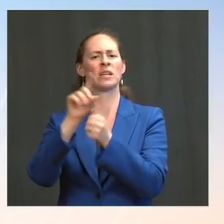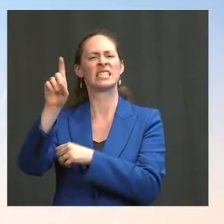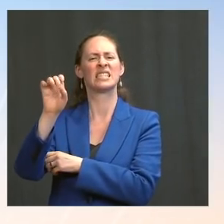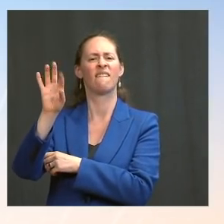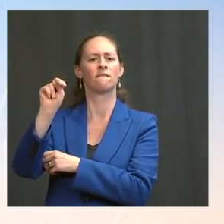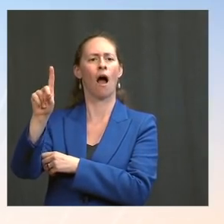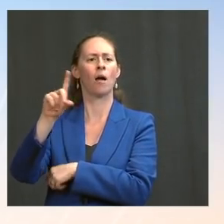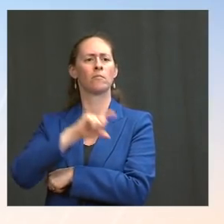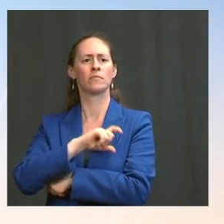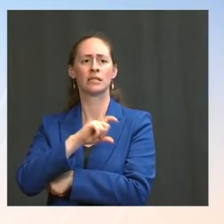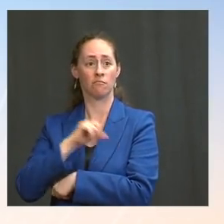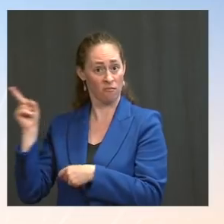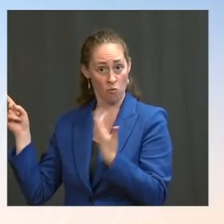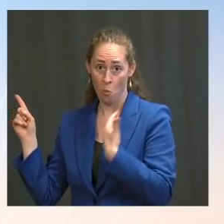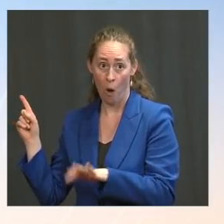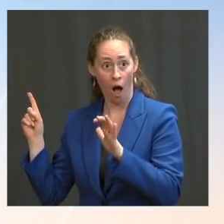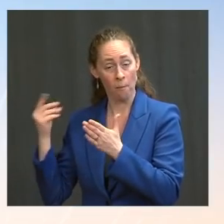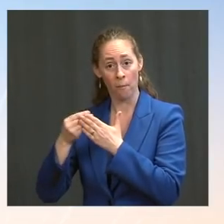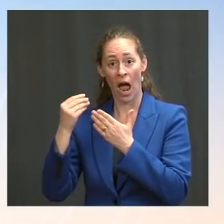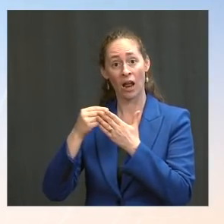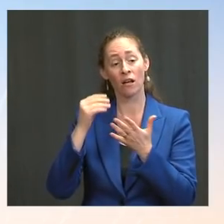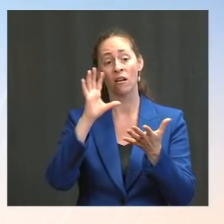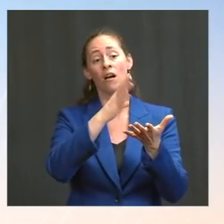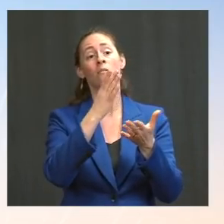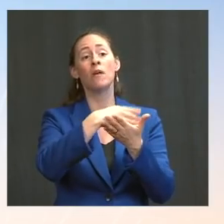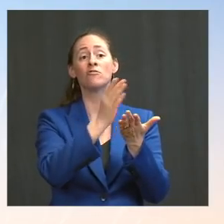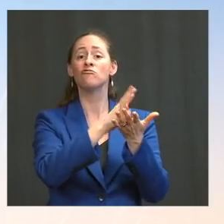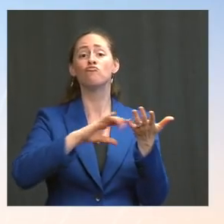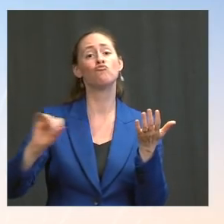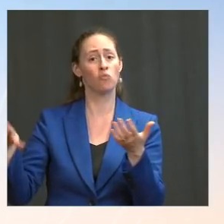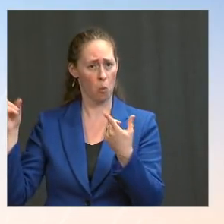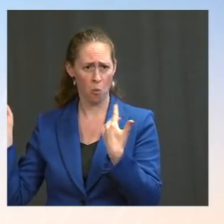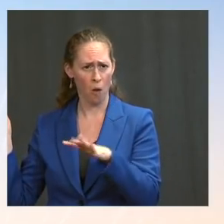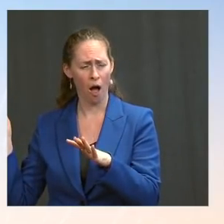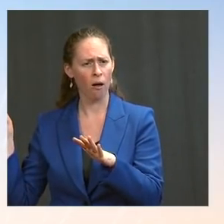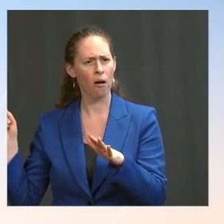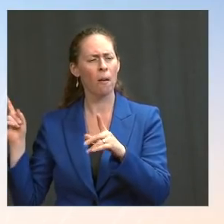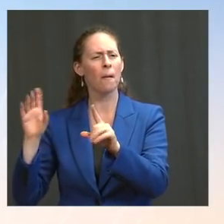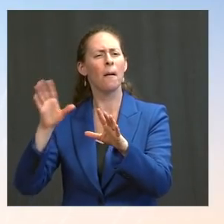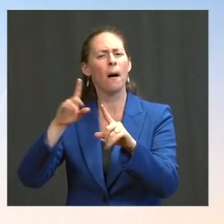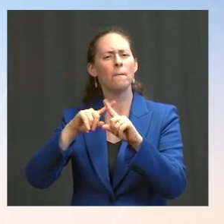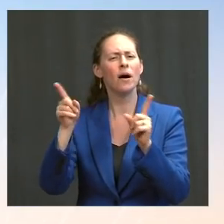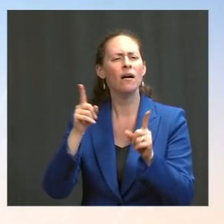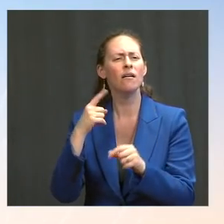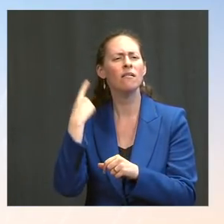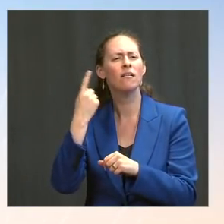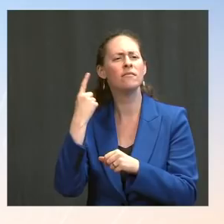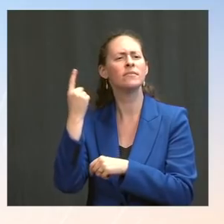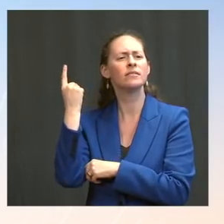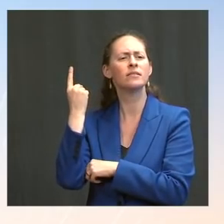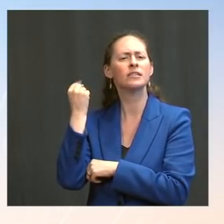but is the President concerned then that, last year, the now-Associate Attorney General, Vanita Gupta, said it was, quote,